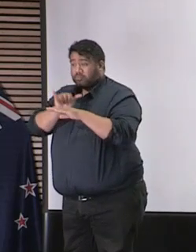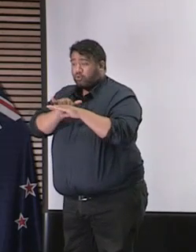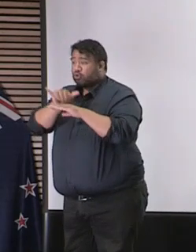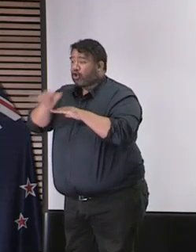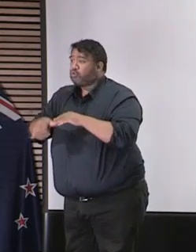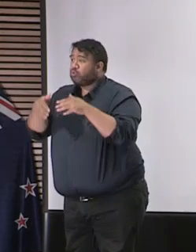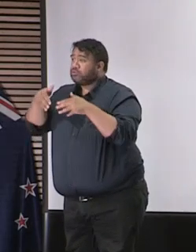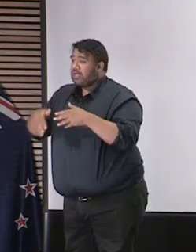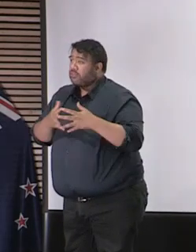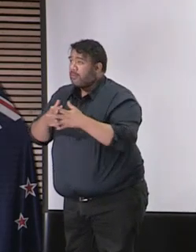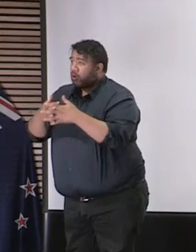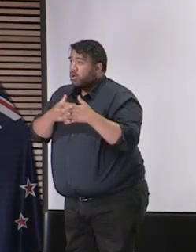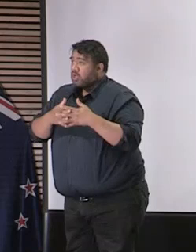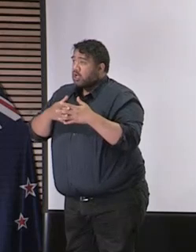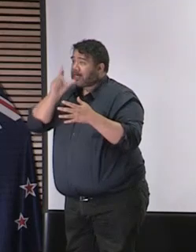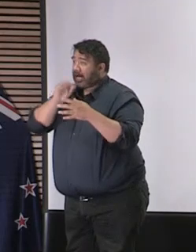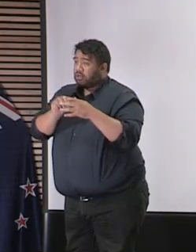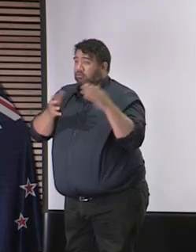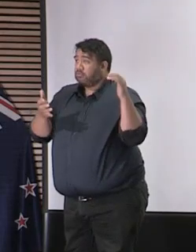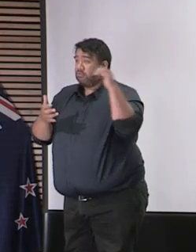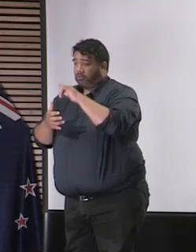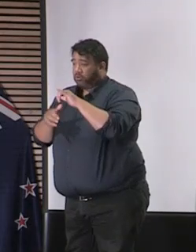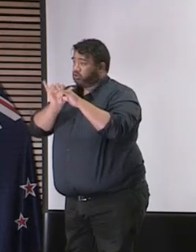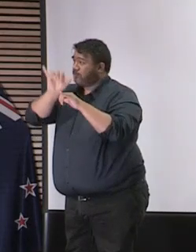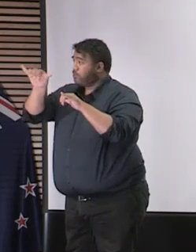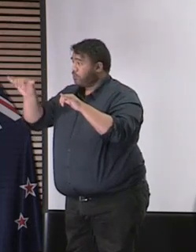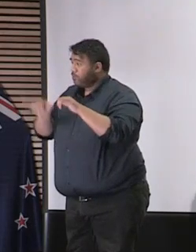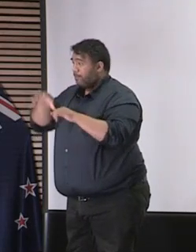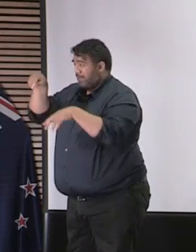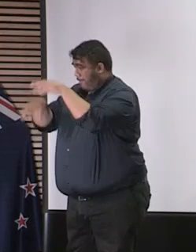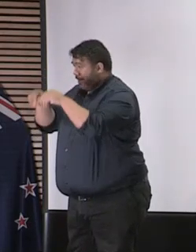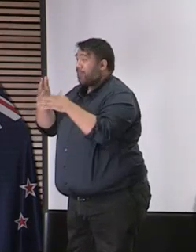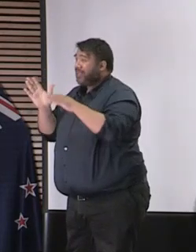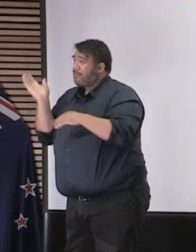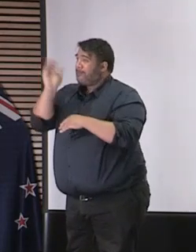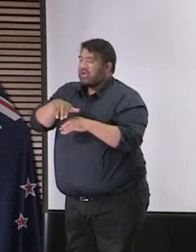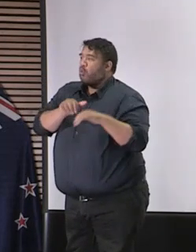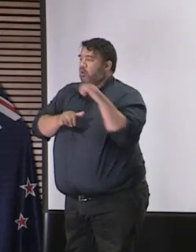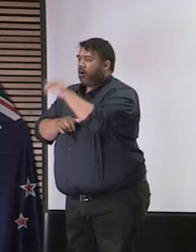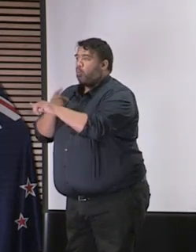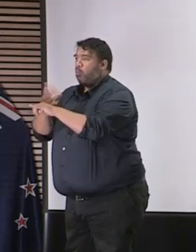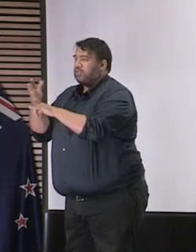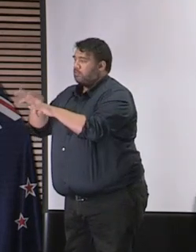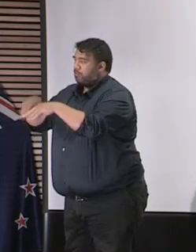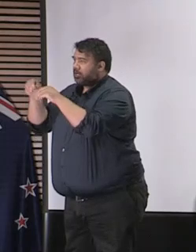at great haste. Is it possible that that flight could also stop off in other areas in South America? PRIME MINISTER JACINDA